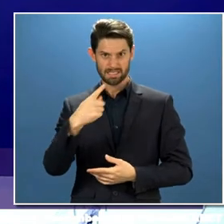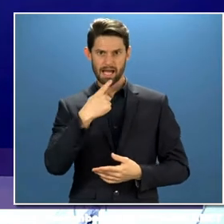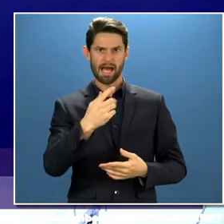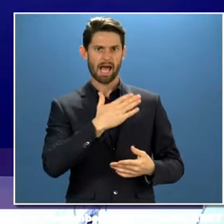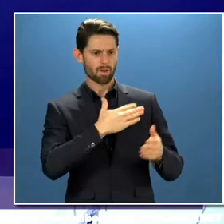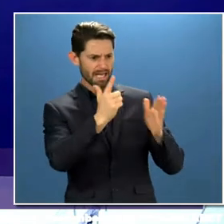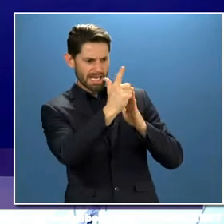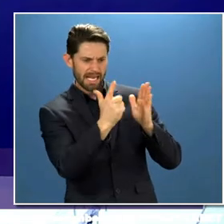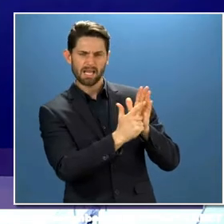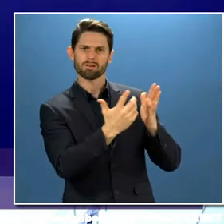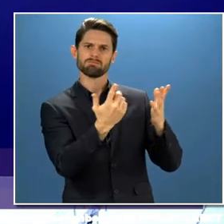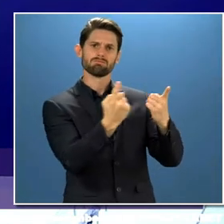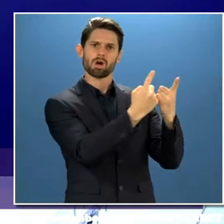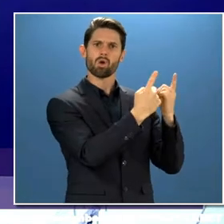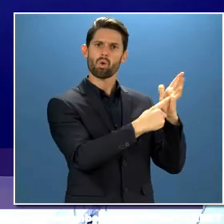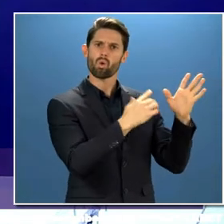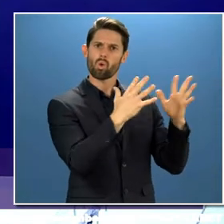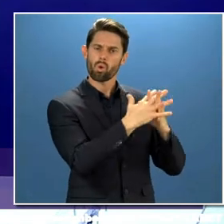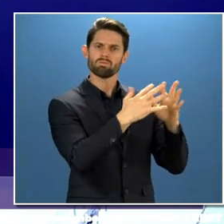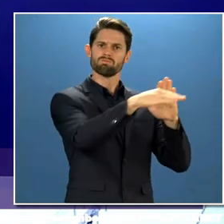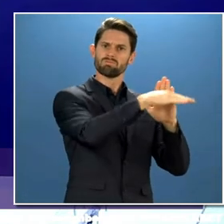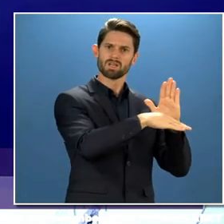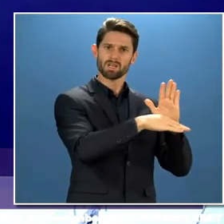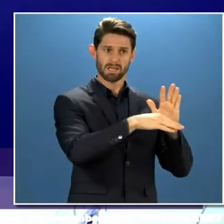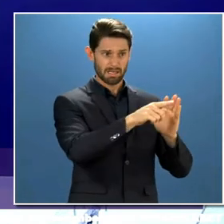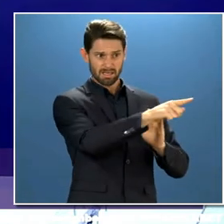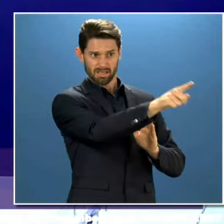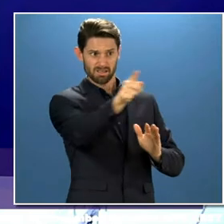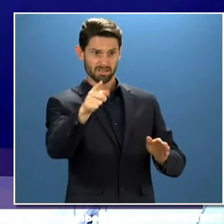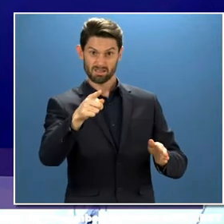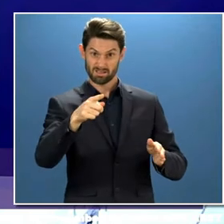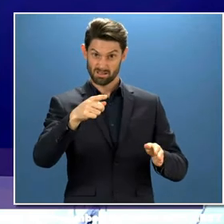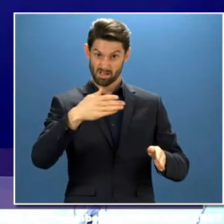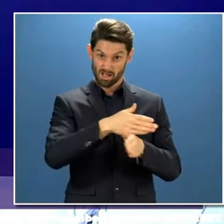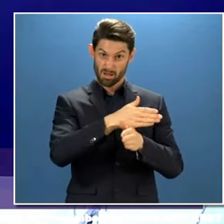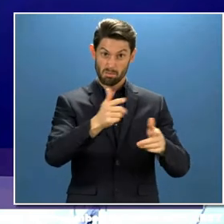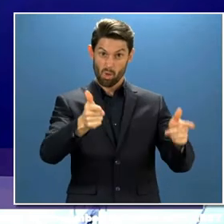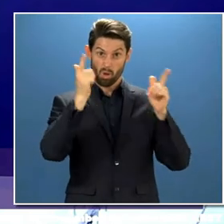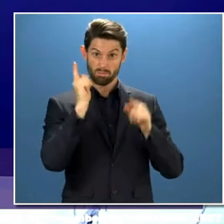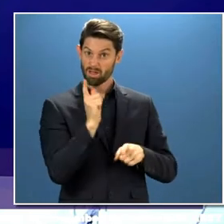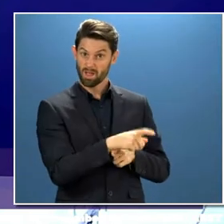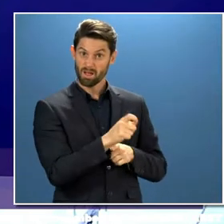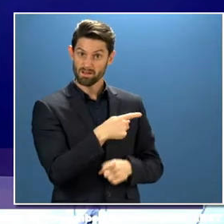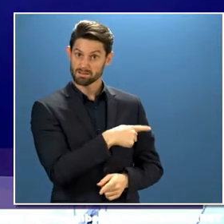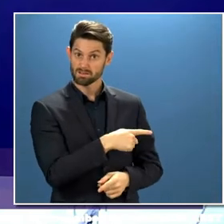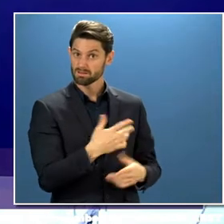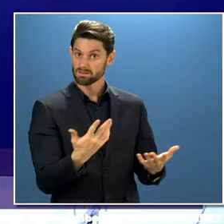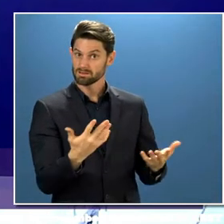you've just described is something employers are routinely taking absolutely no notice. They would take the view that being taken